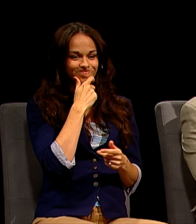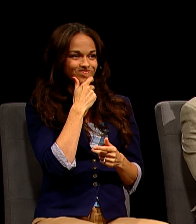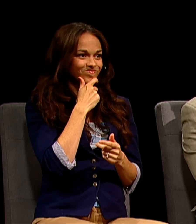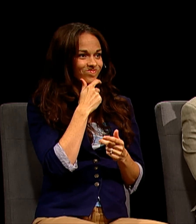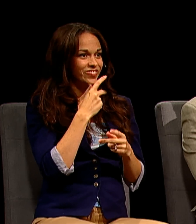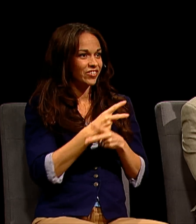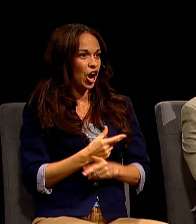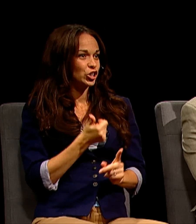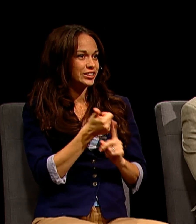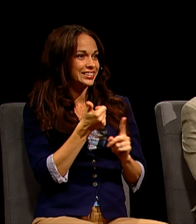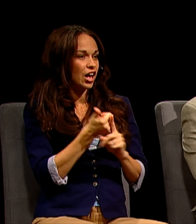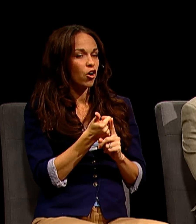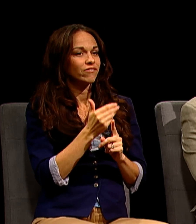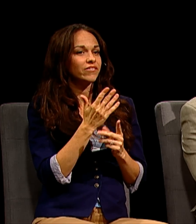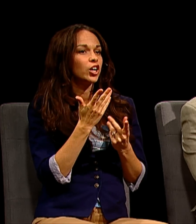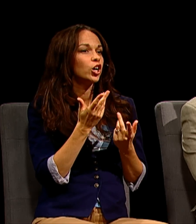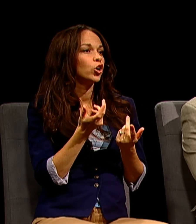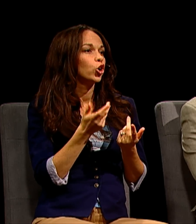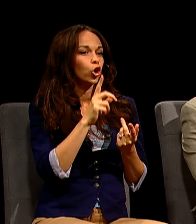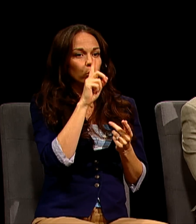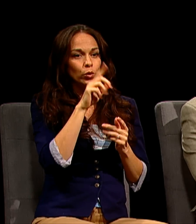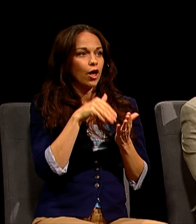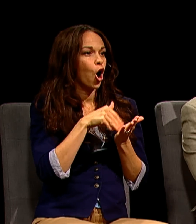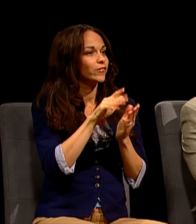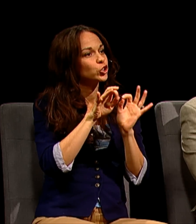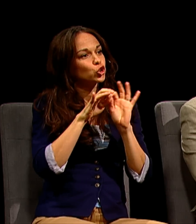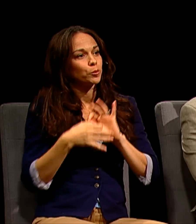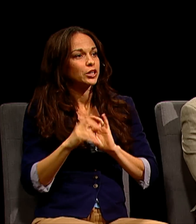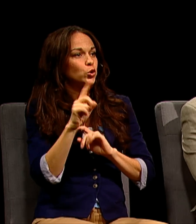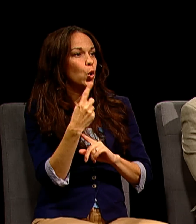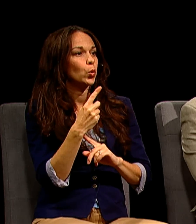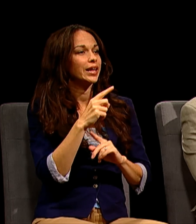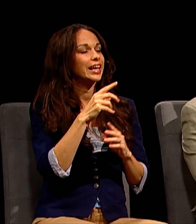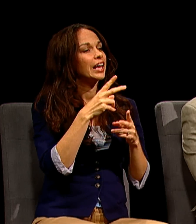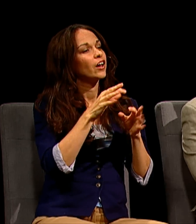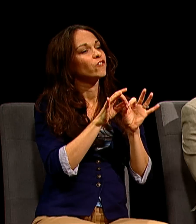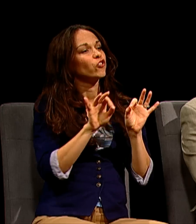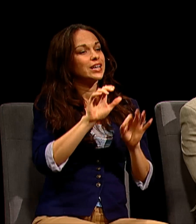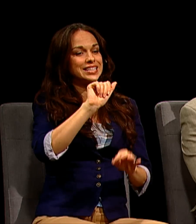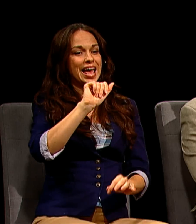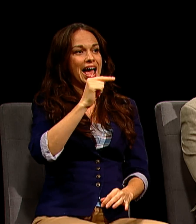So much if it is you know there's a phrase now "Aggregating" where you just take other things, other